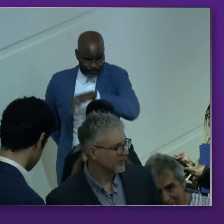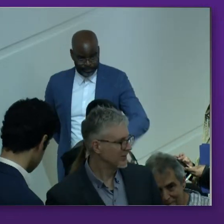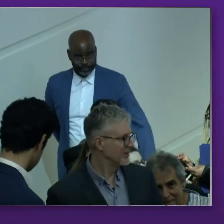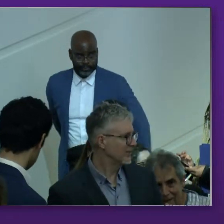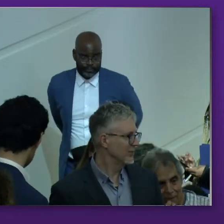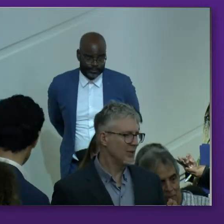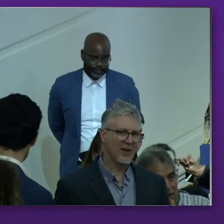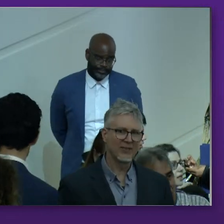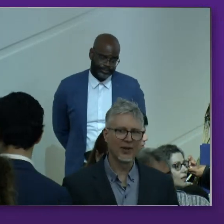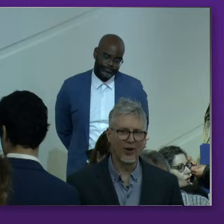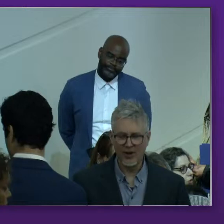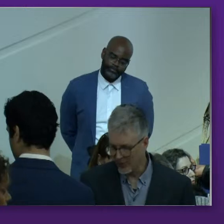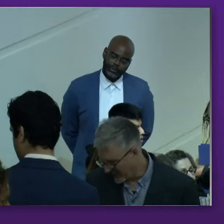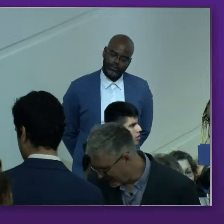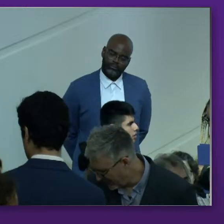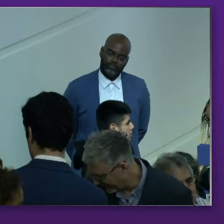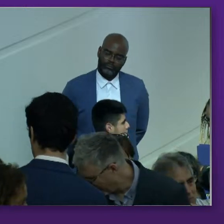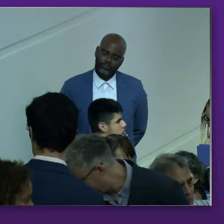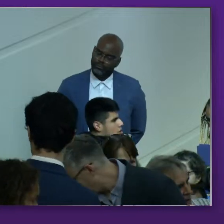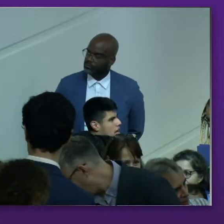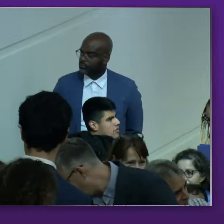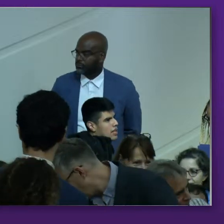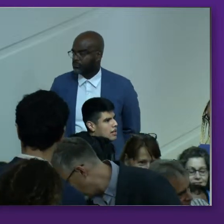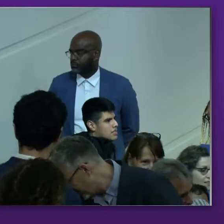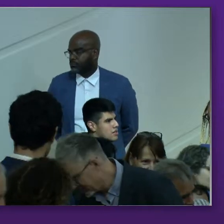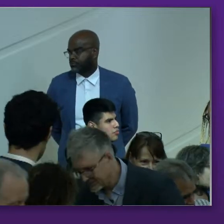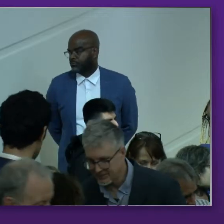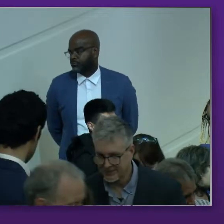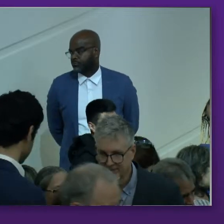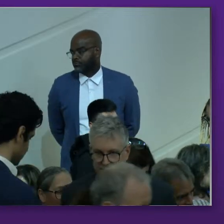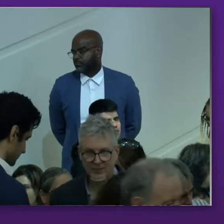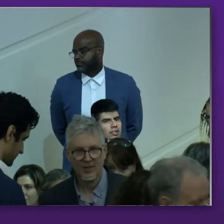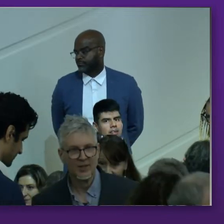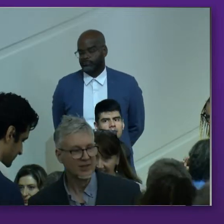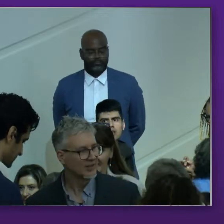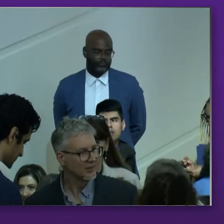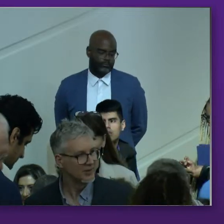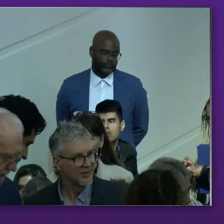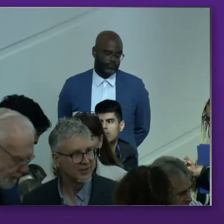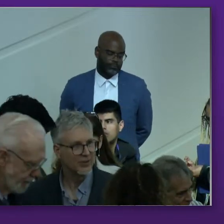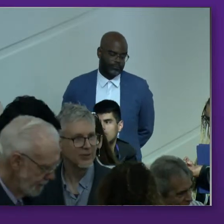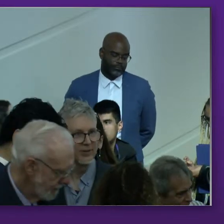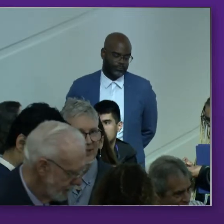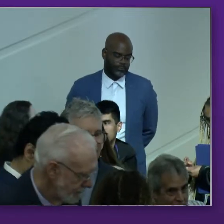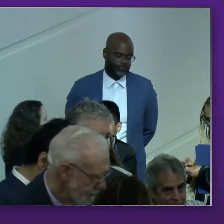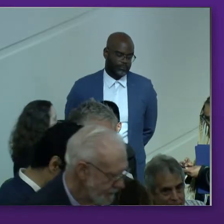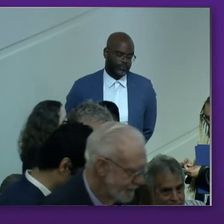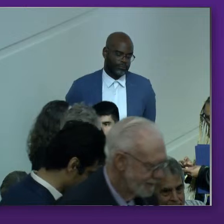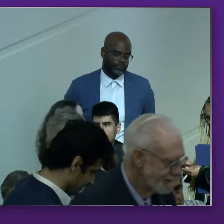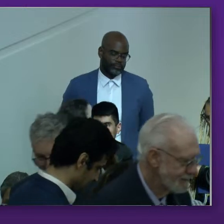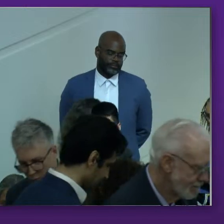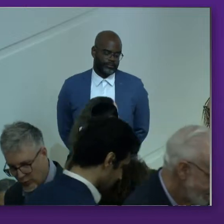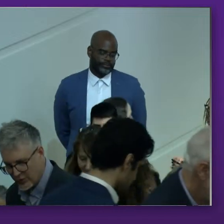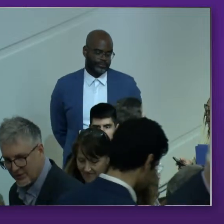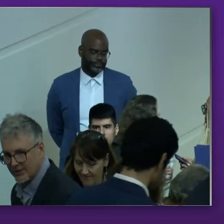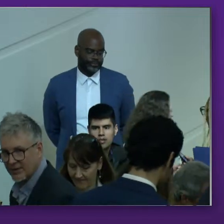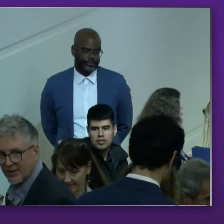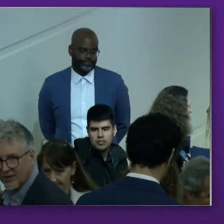THIS WITH MY OFFICERS TO PASS ALONG. ENCOURAGE EVERYBODY TO SHARE THEIR HONEST OPINIONS WE SHOULD